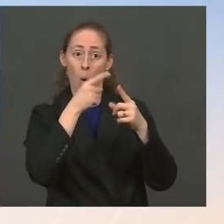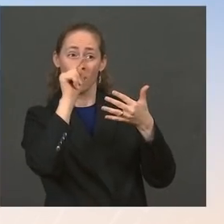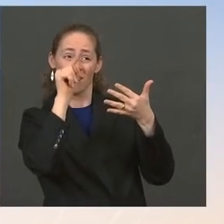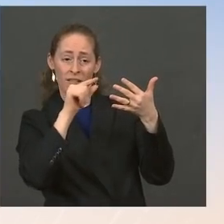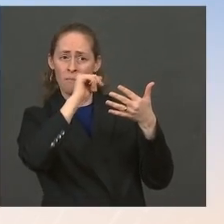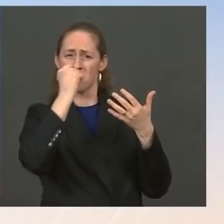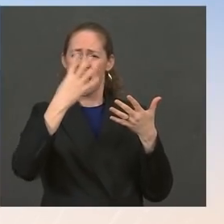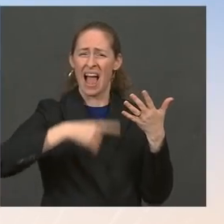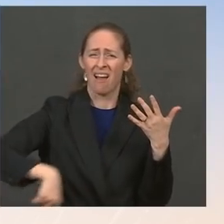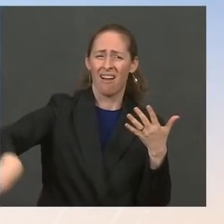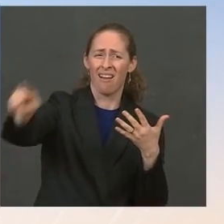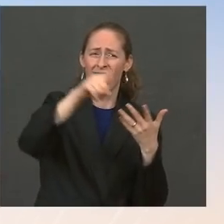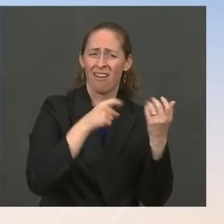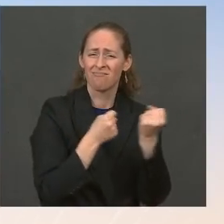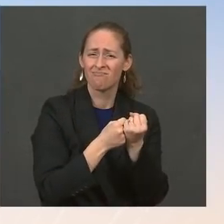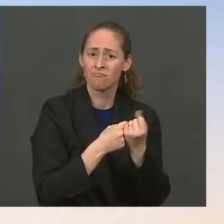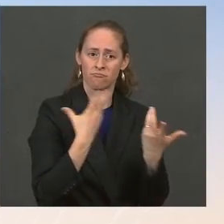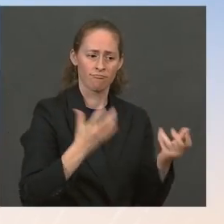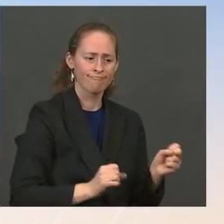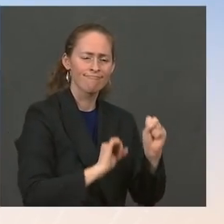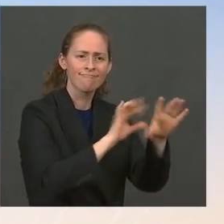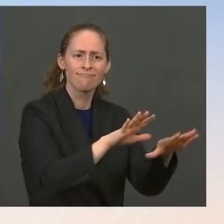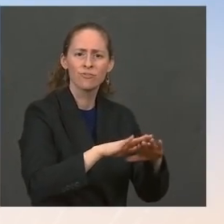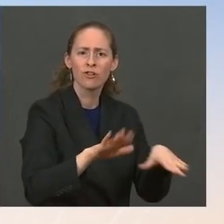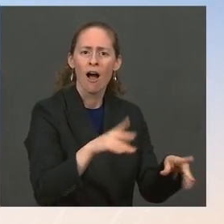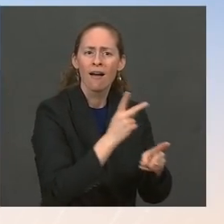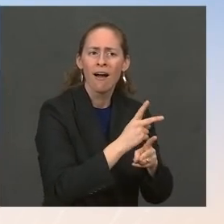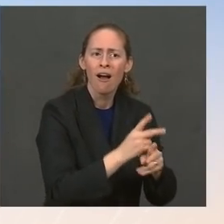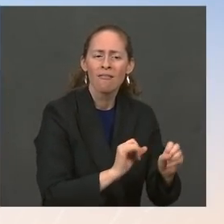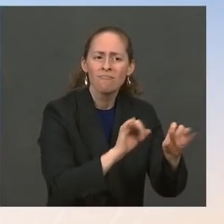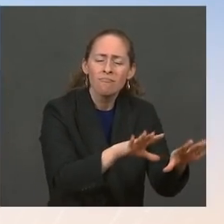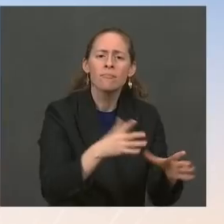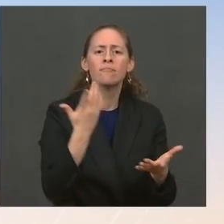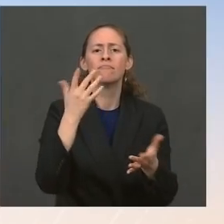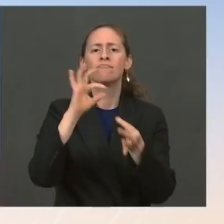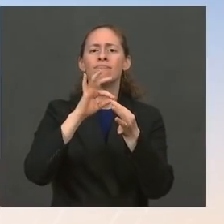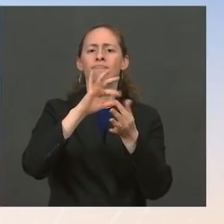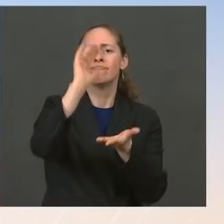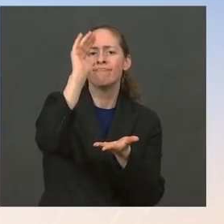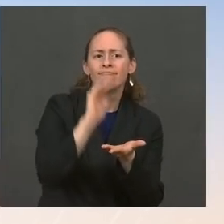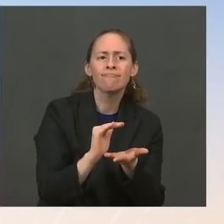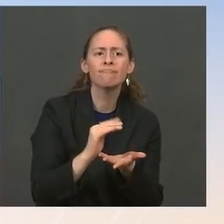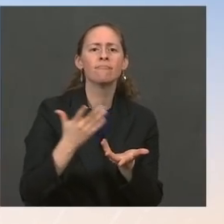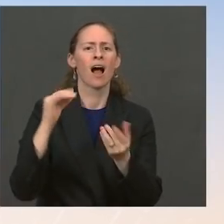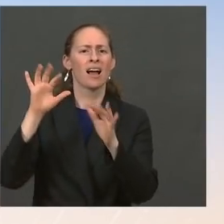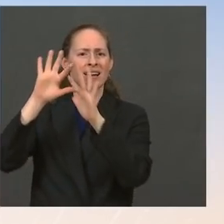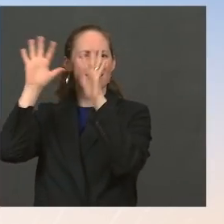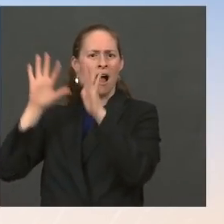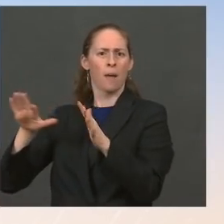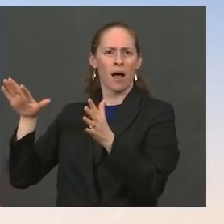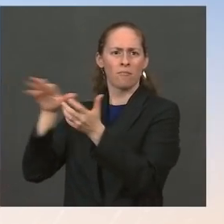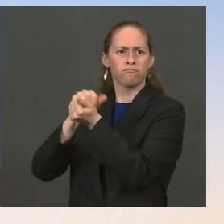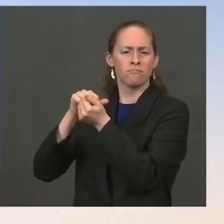cutting the cost of childcare, historic investment in addressing the climate crisis, making sure there's more housing units available,